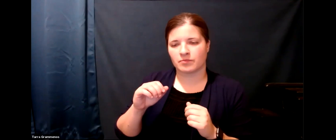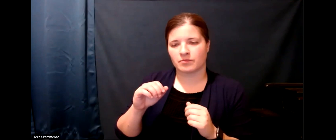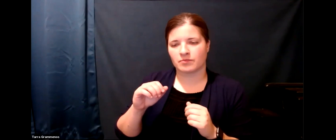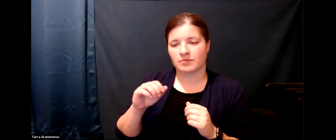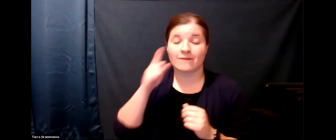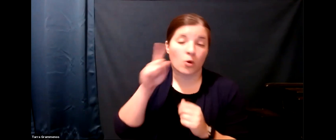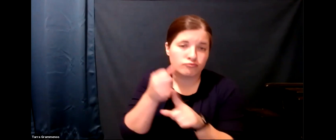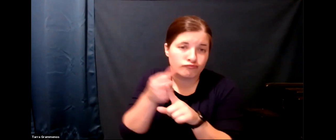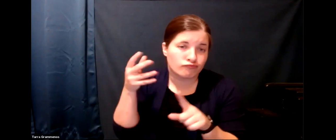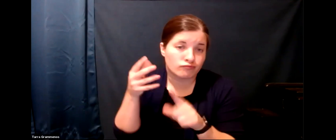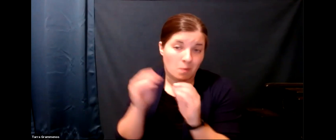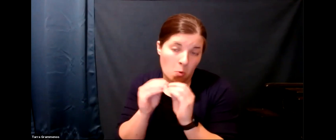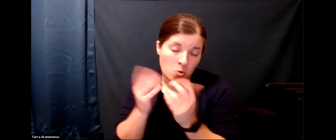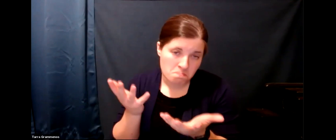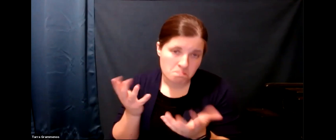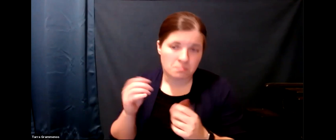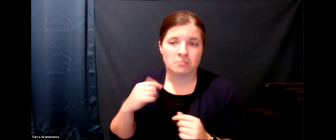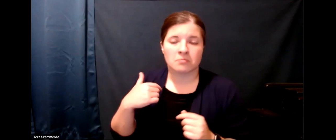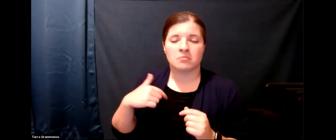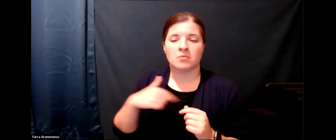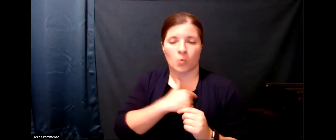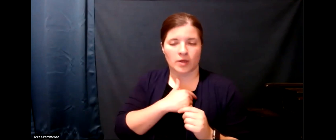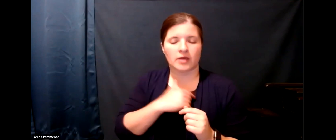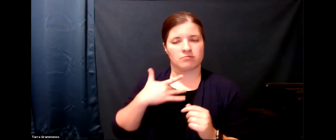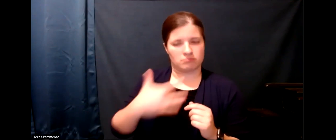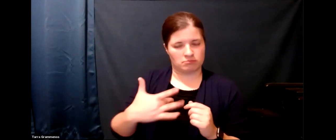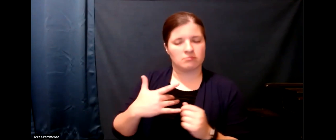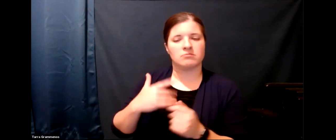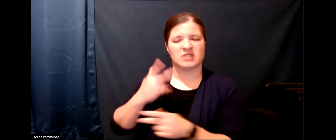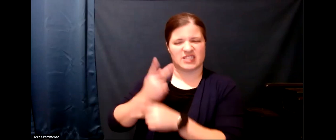information, we do keep things for that long in case --